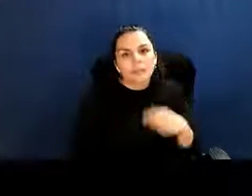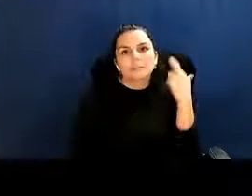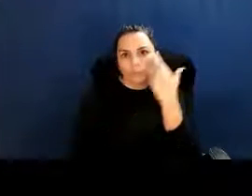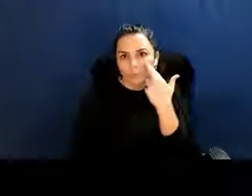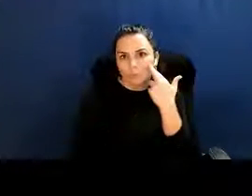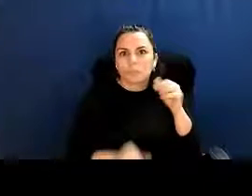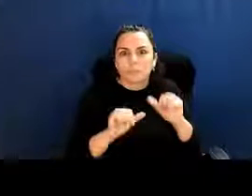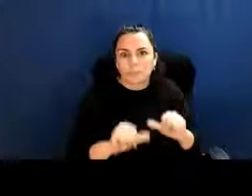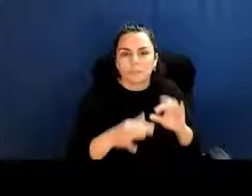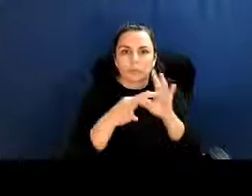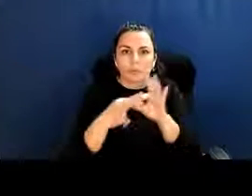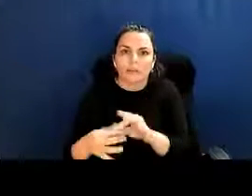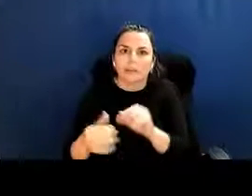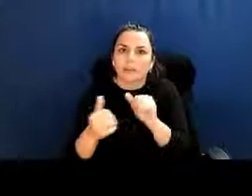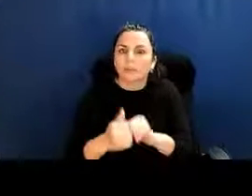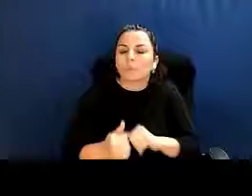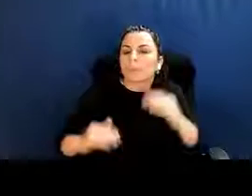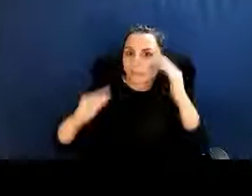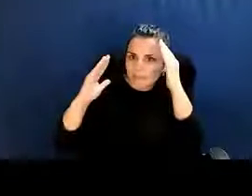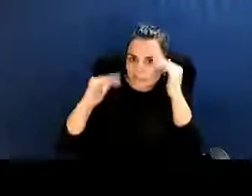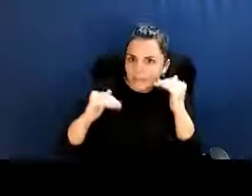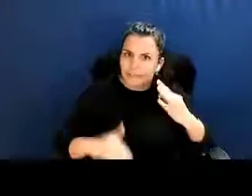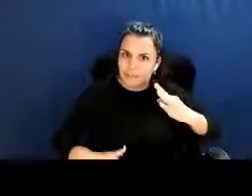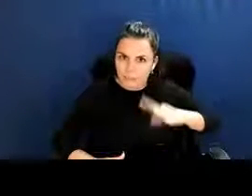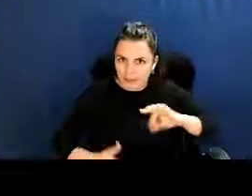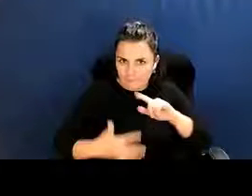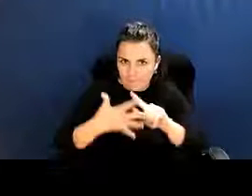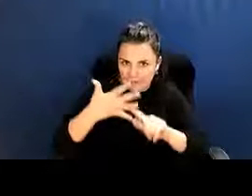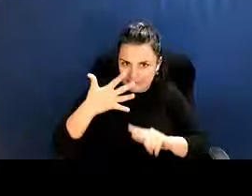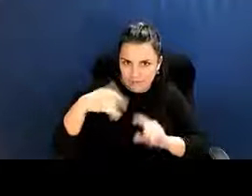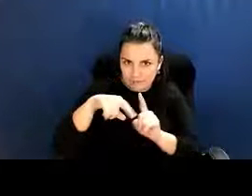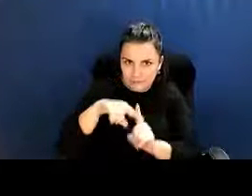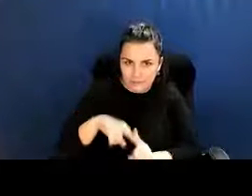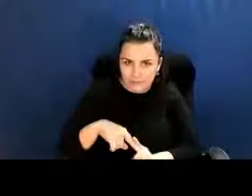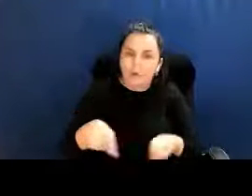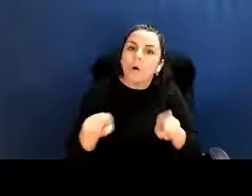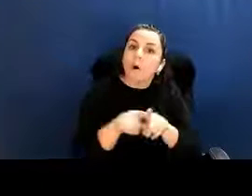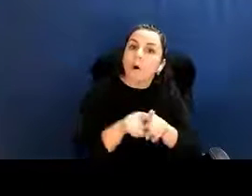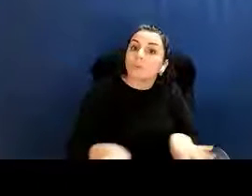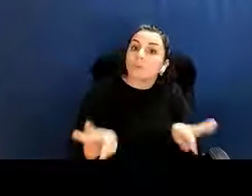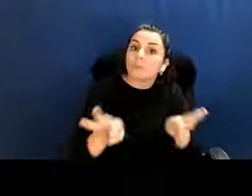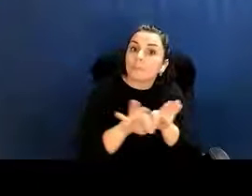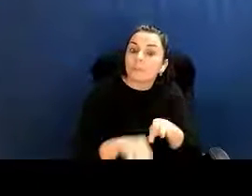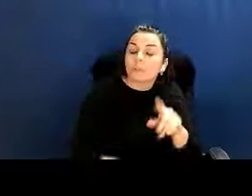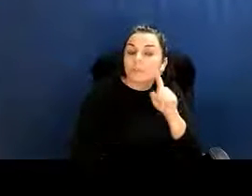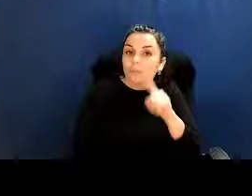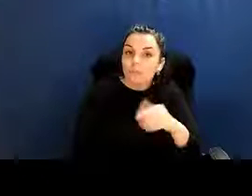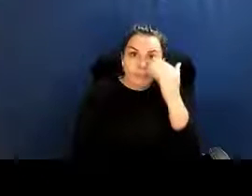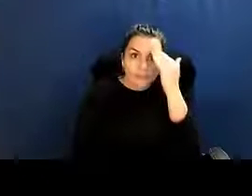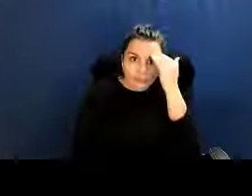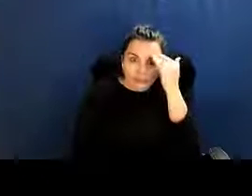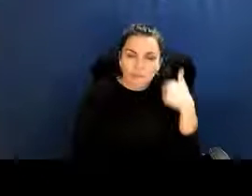to anticipated benefits, if any, and the importance of the knowledge that may reasonably be expected to result.